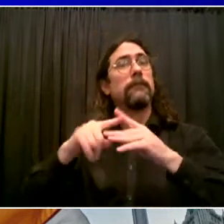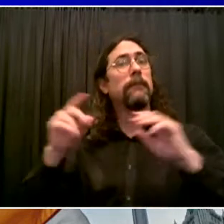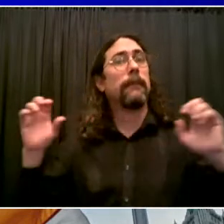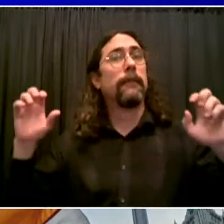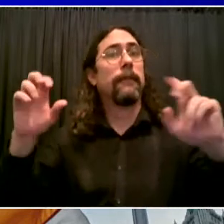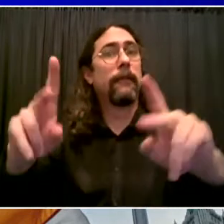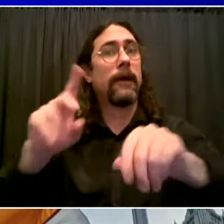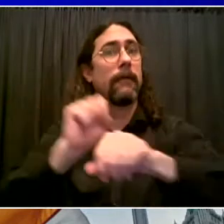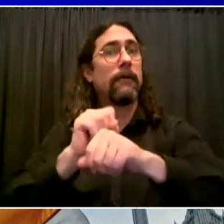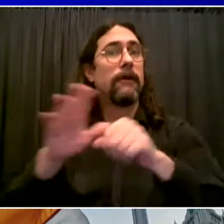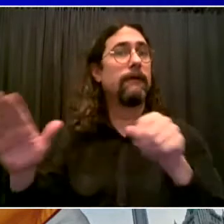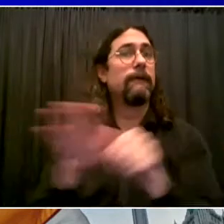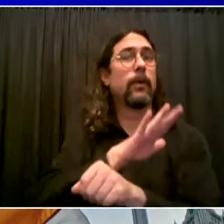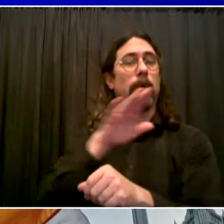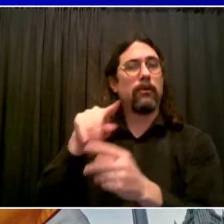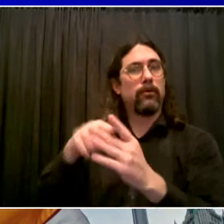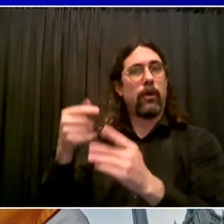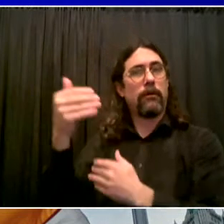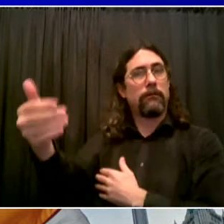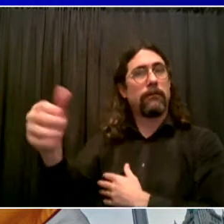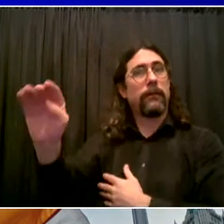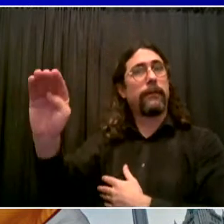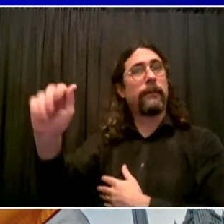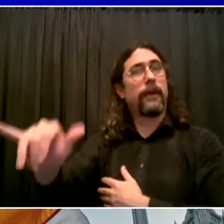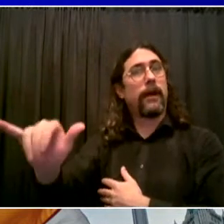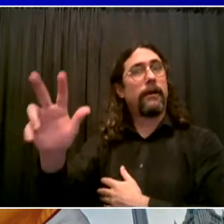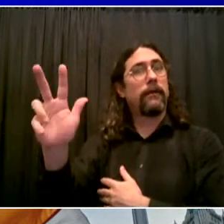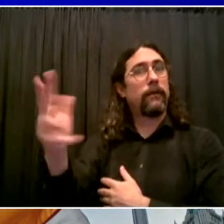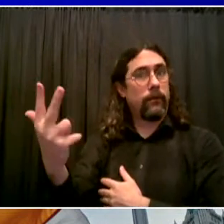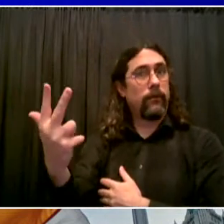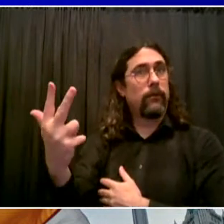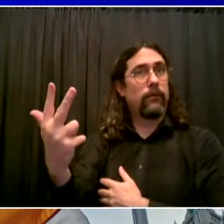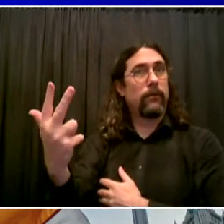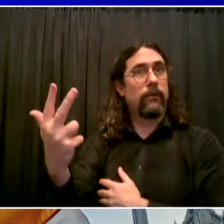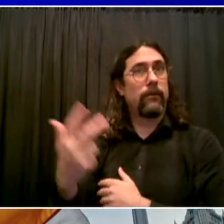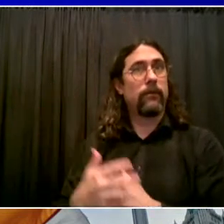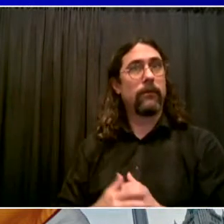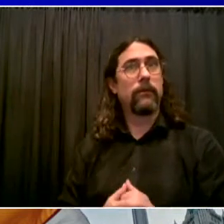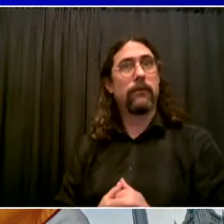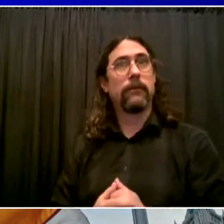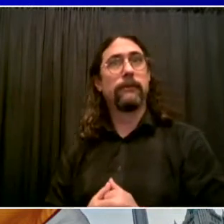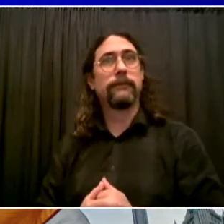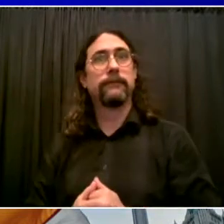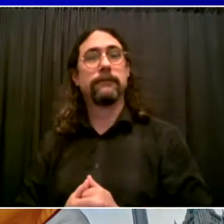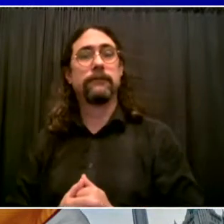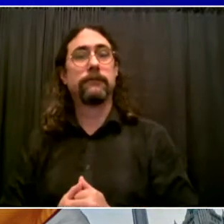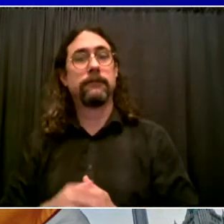WE ARE LOOKING FORWARD TO A ARE CITY EMPLOOYEES S COMING BACK TO THE OFFICE ON MAY 3 3WE. 'RE GOING OF A FOCUSED EFFORT TO GET THE